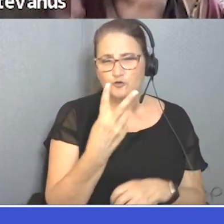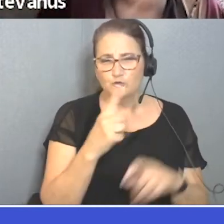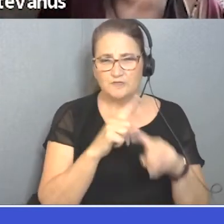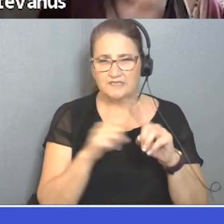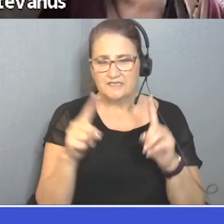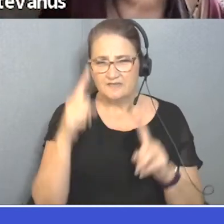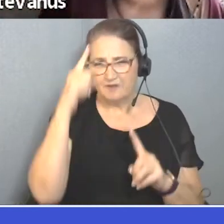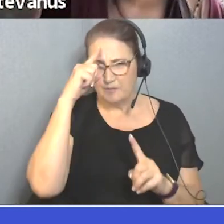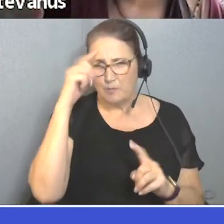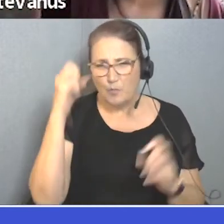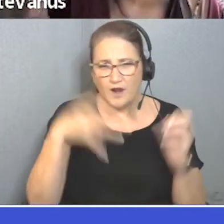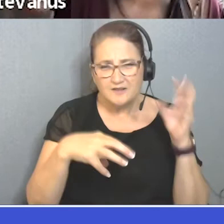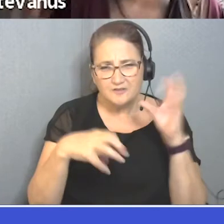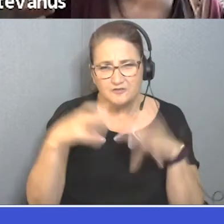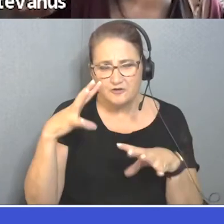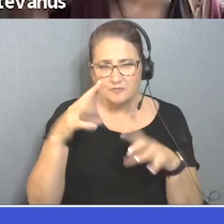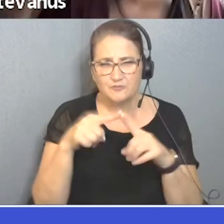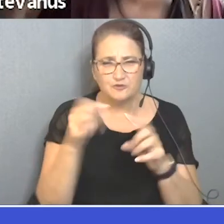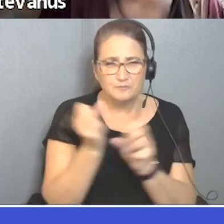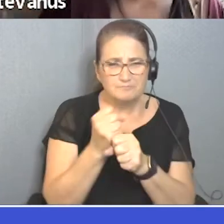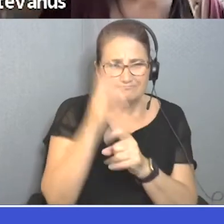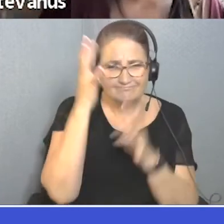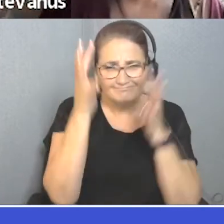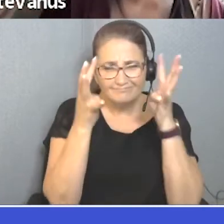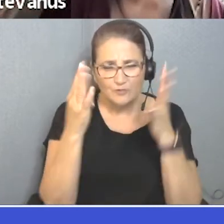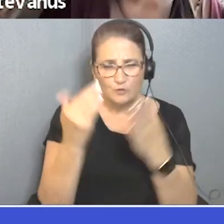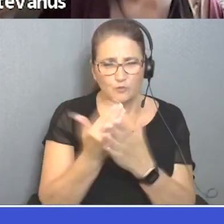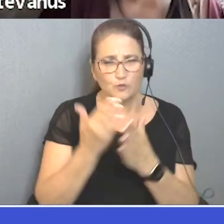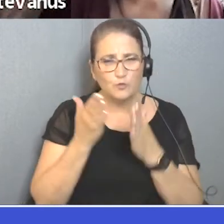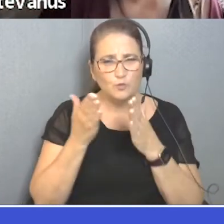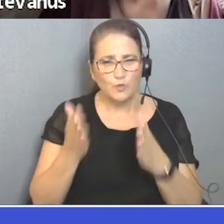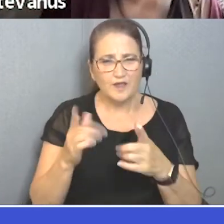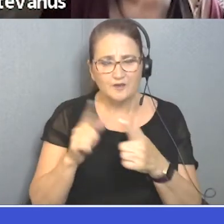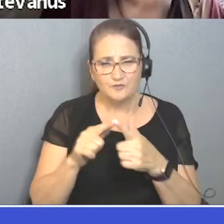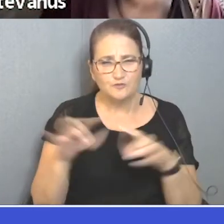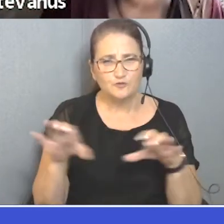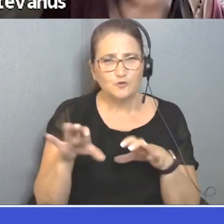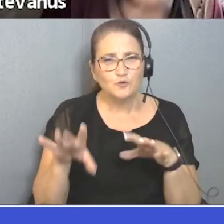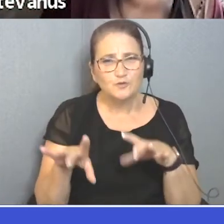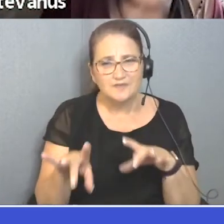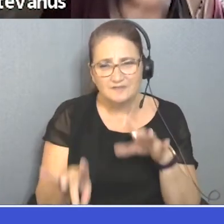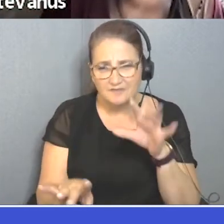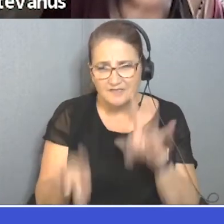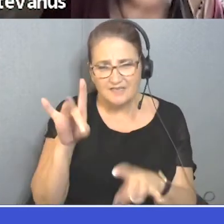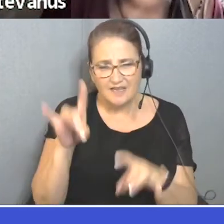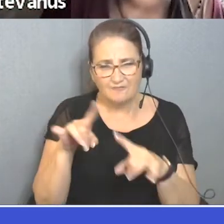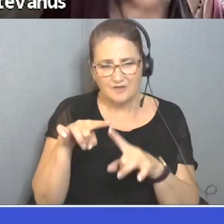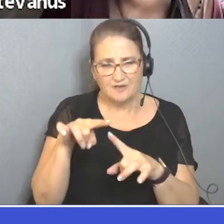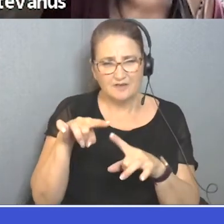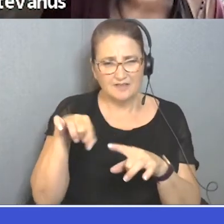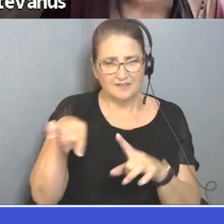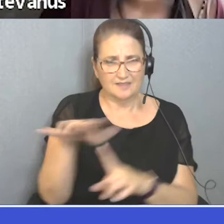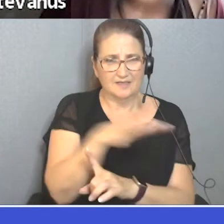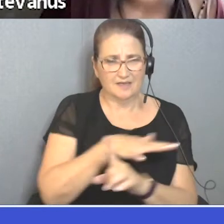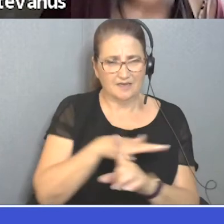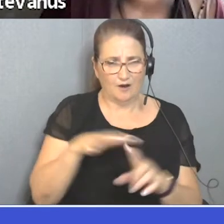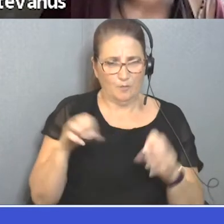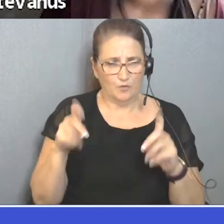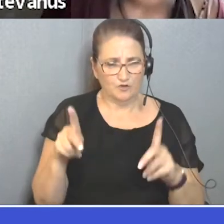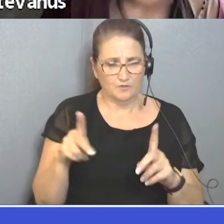doing a couple different brainstorms to help us facilitate and come up with new ways we could do discovery around this area of